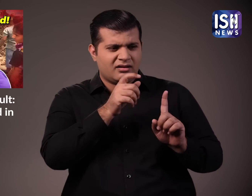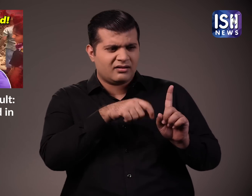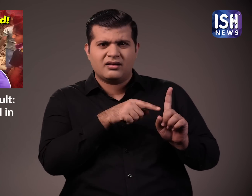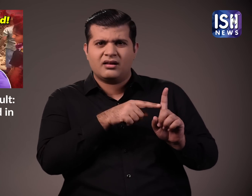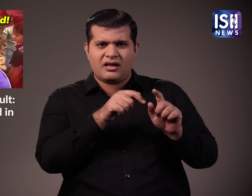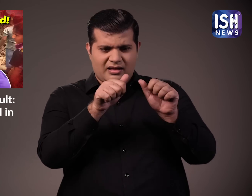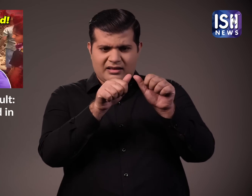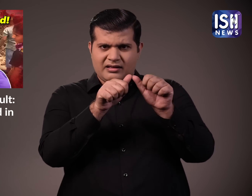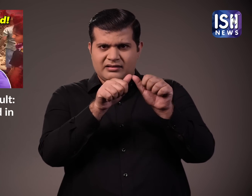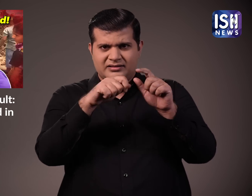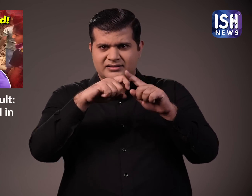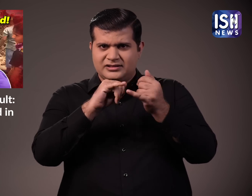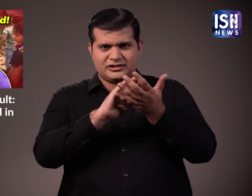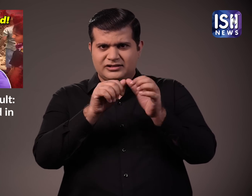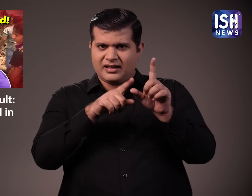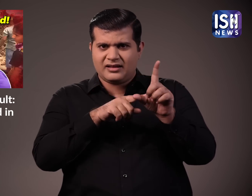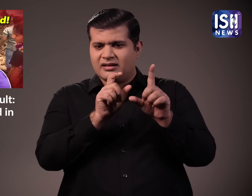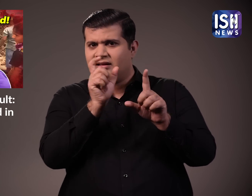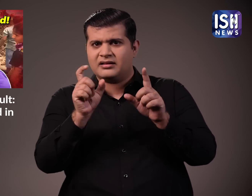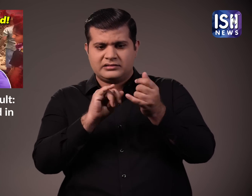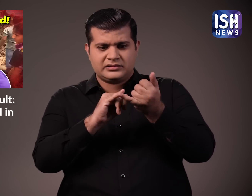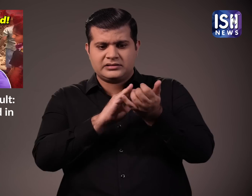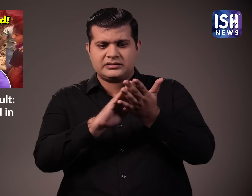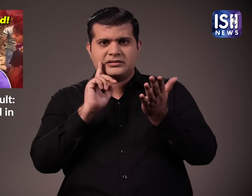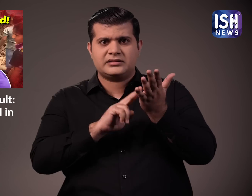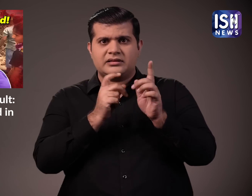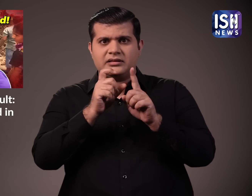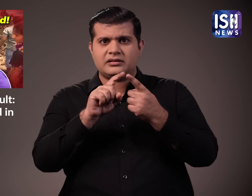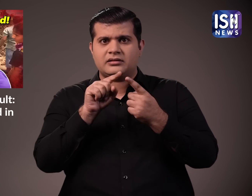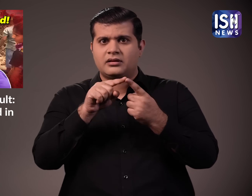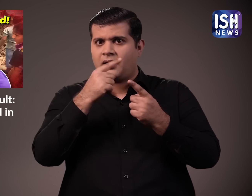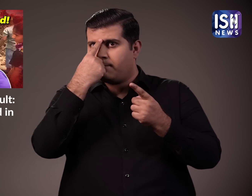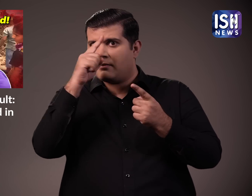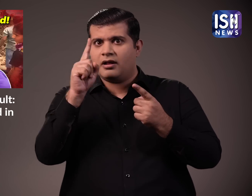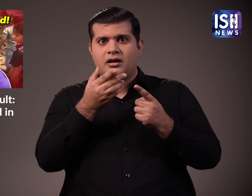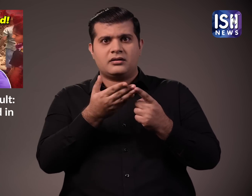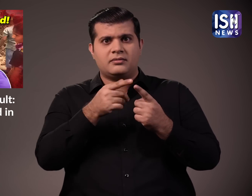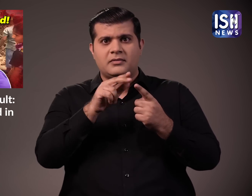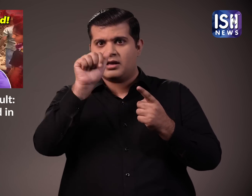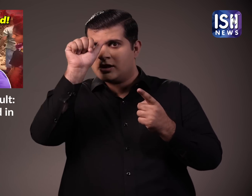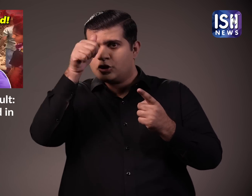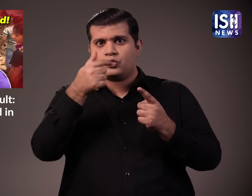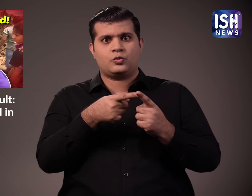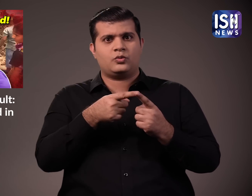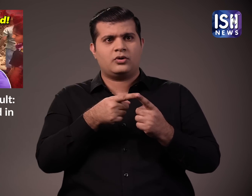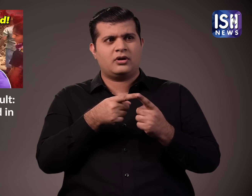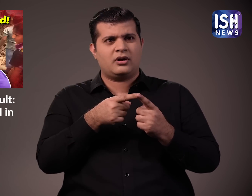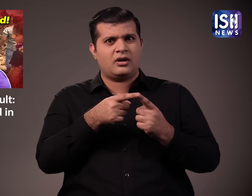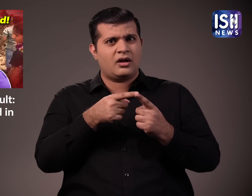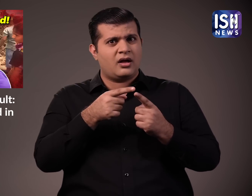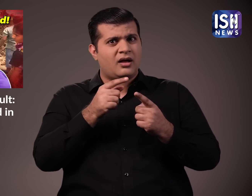His name was Akshay Shinde and he was Hindu, a Maharashtrian.